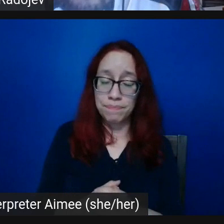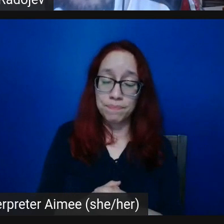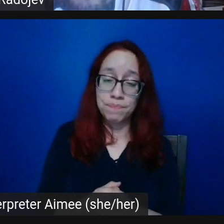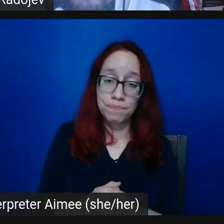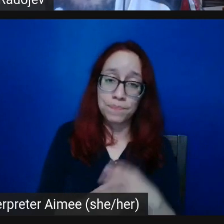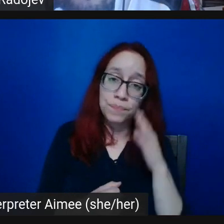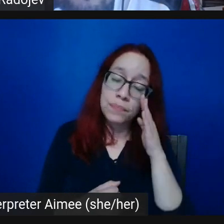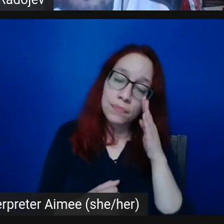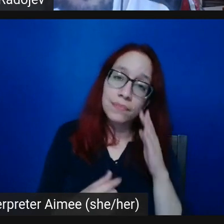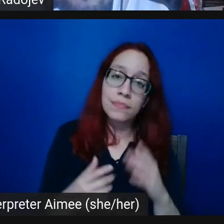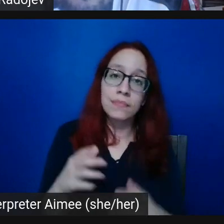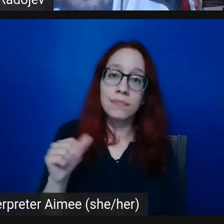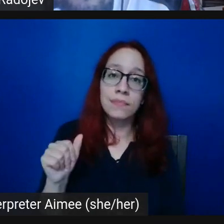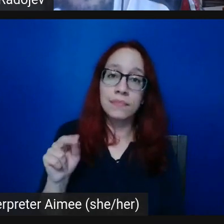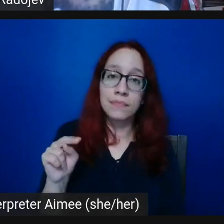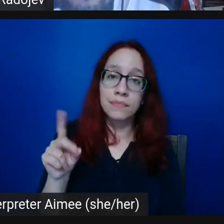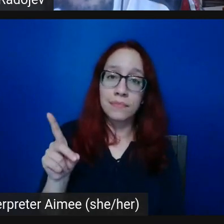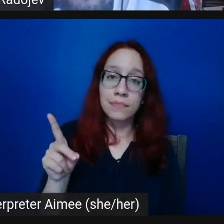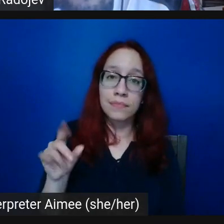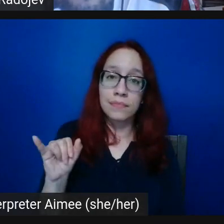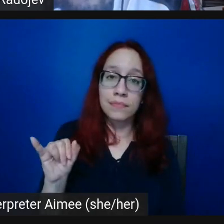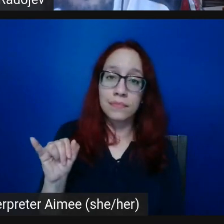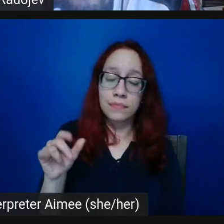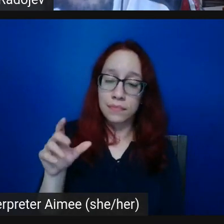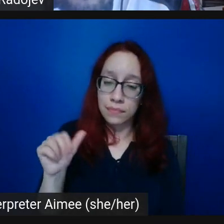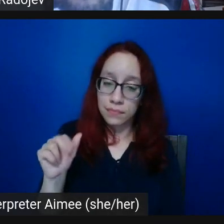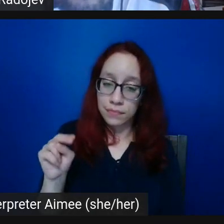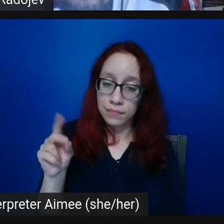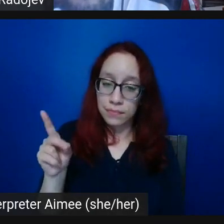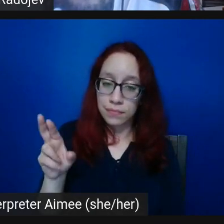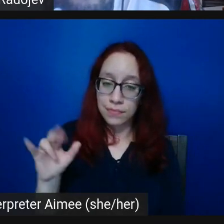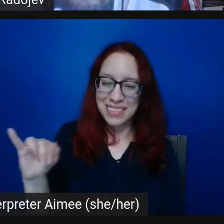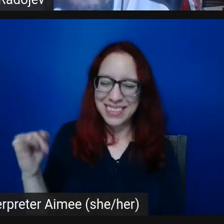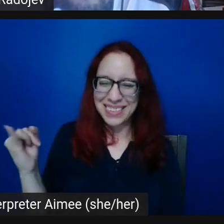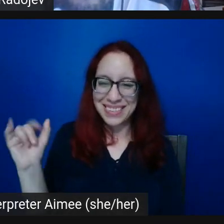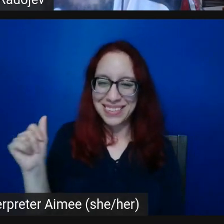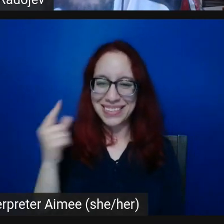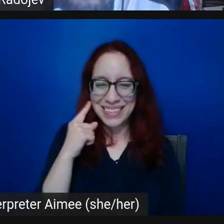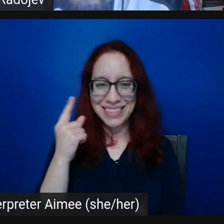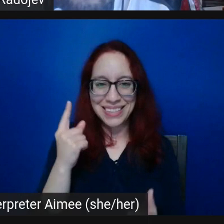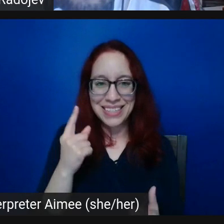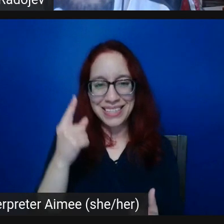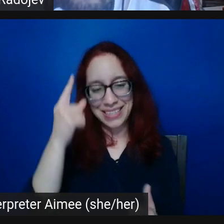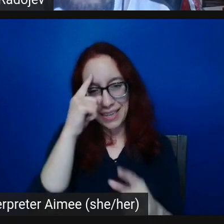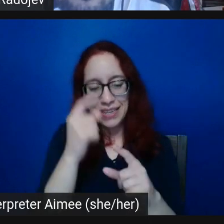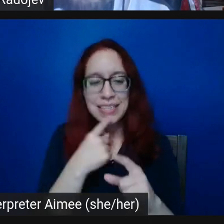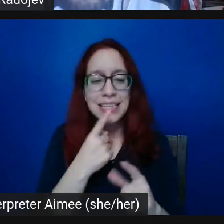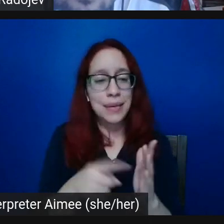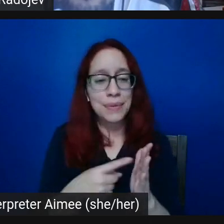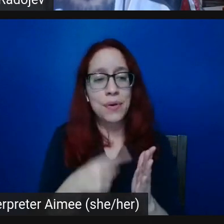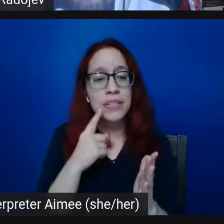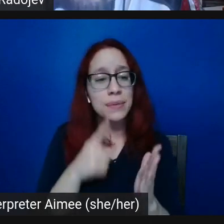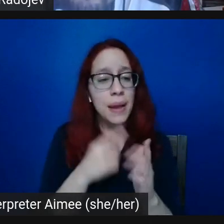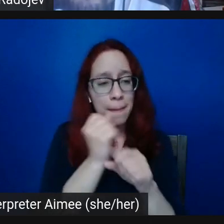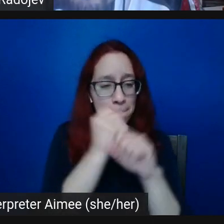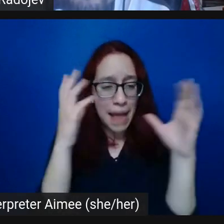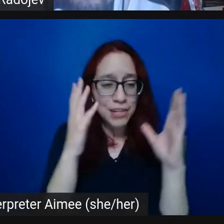Andrija sometimes said like, "Try to imagine that your website is a book. It's like chapters.